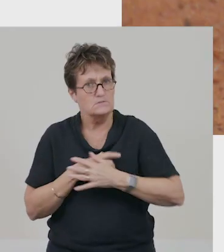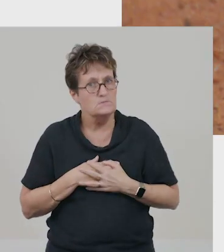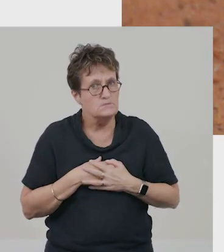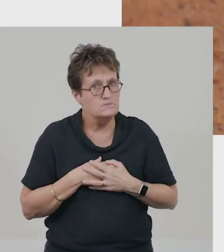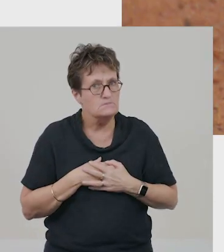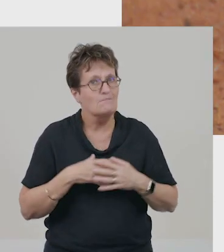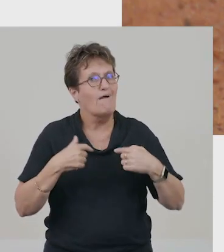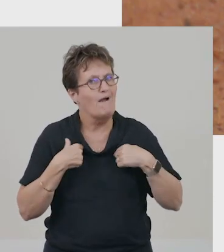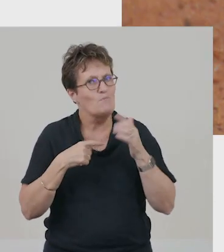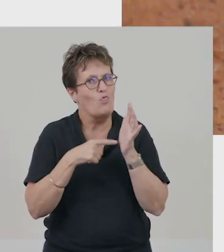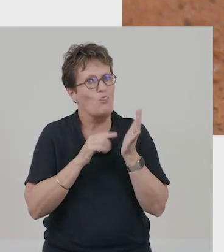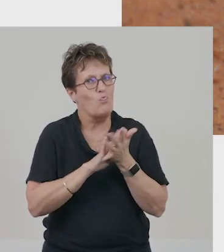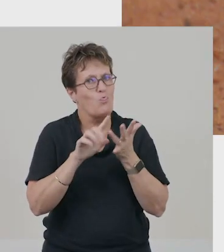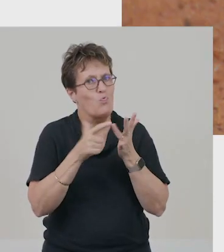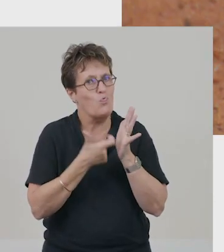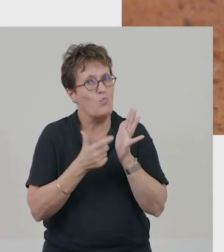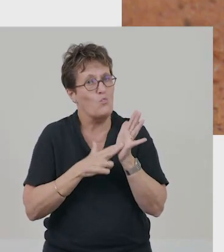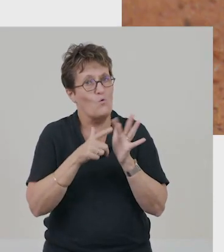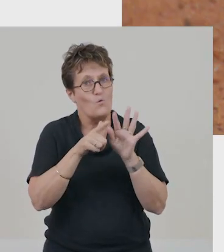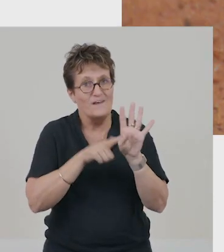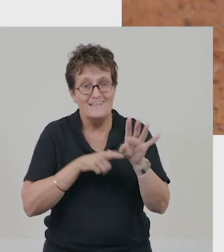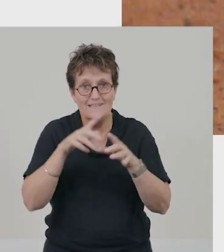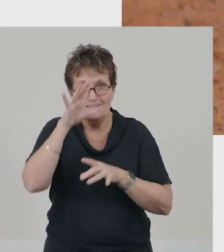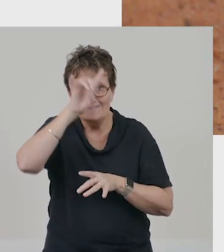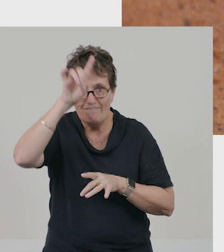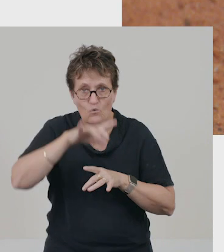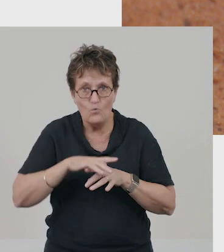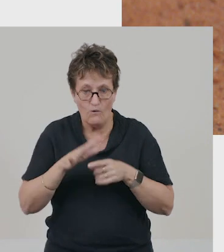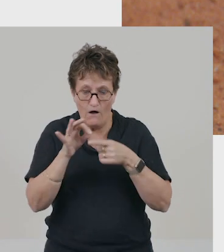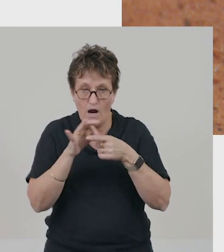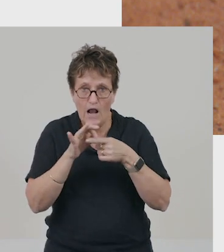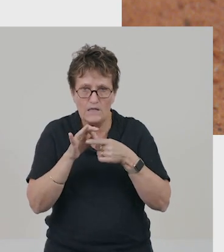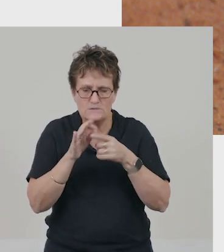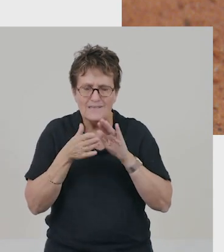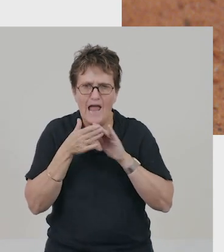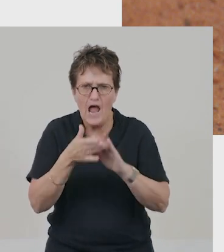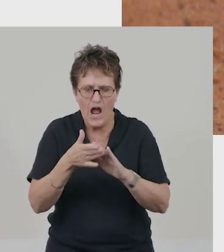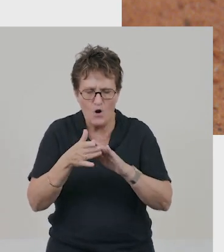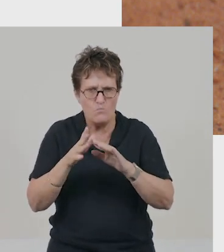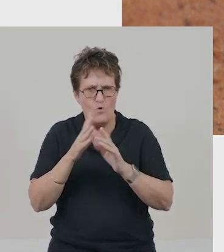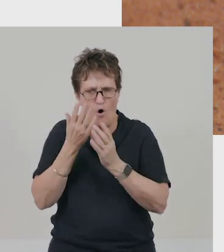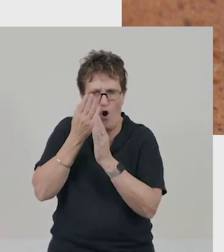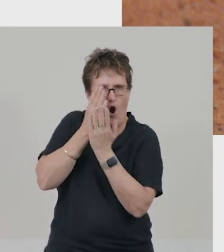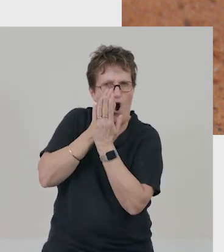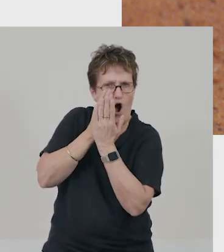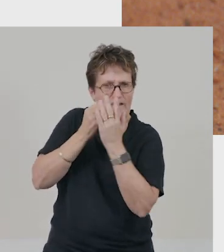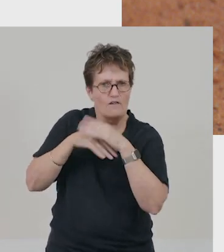I am a thorny devil. The colours help a thorny devil camouflage, to hide from predators like falcons.